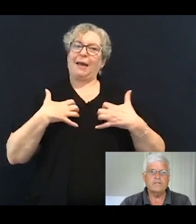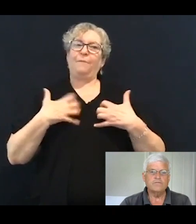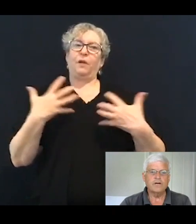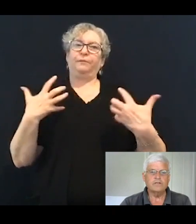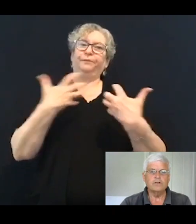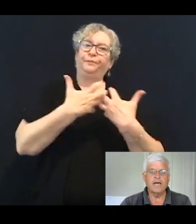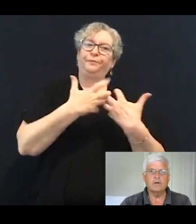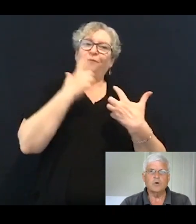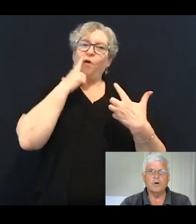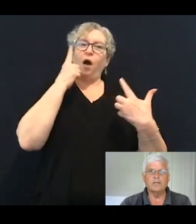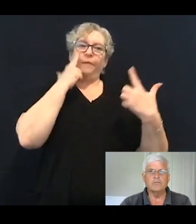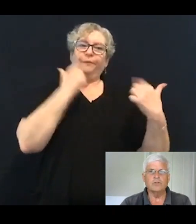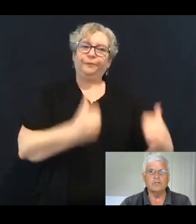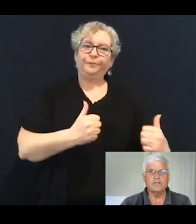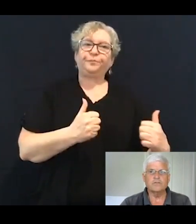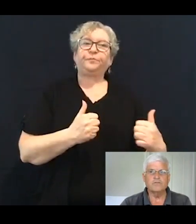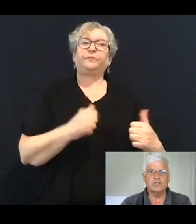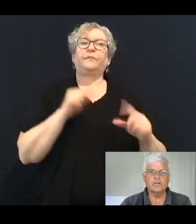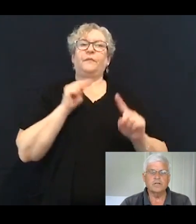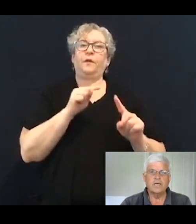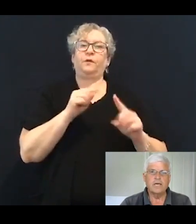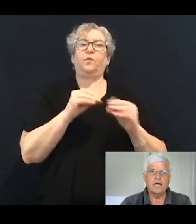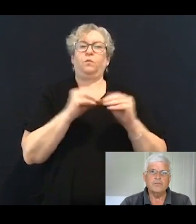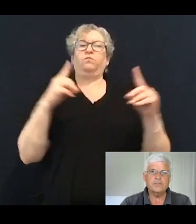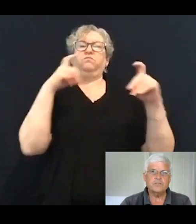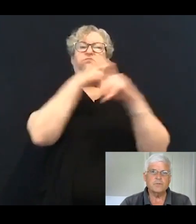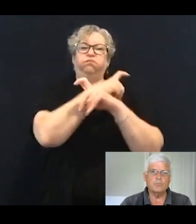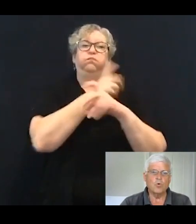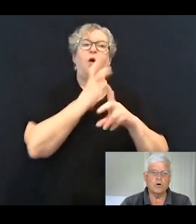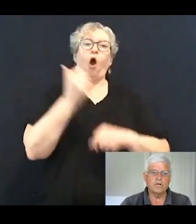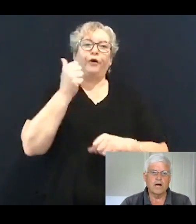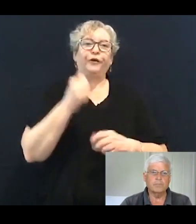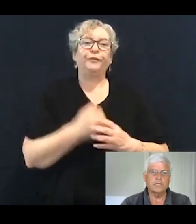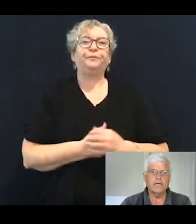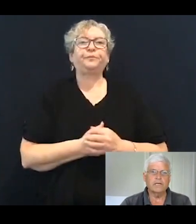model for the loss of vision. And this has been more complicated.